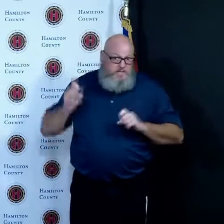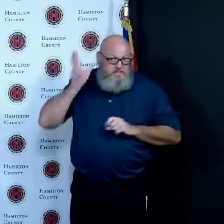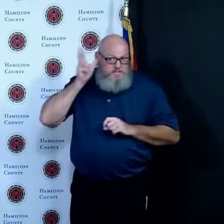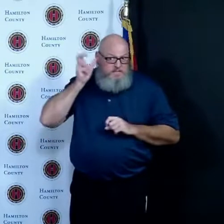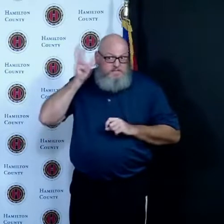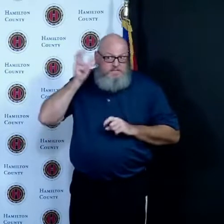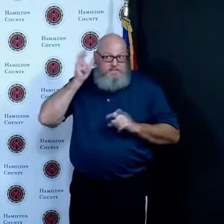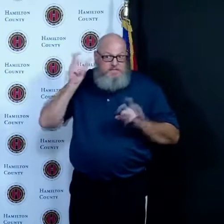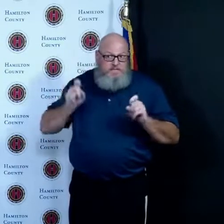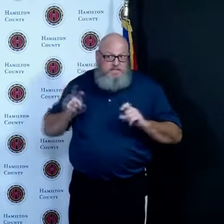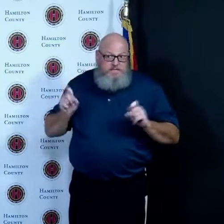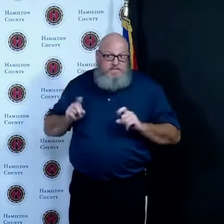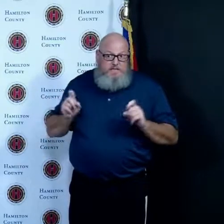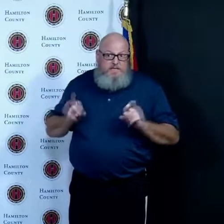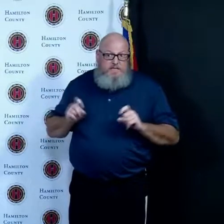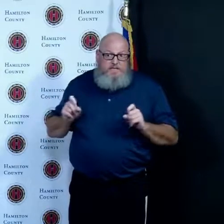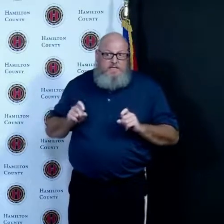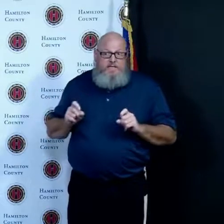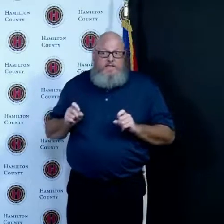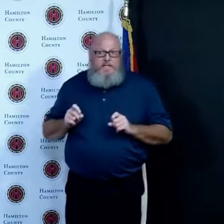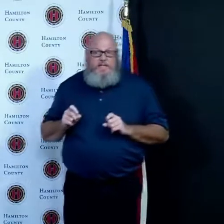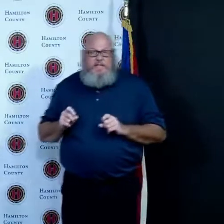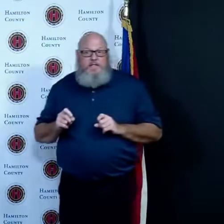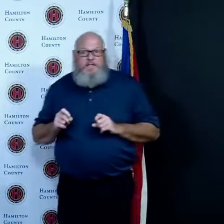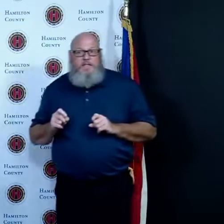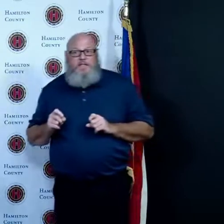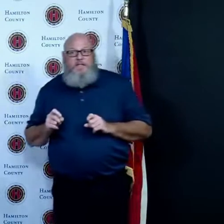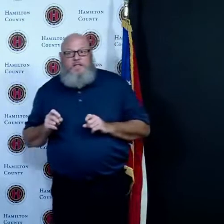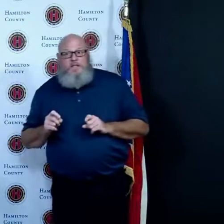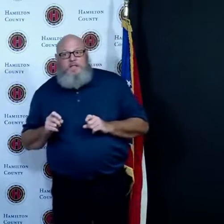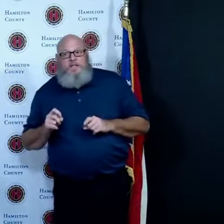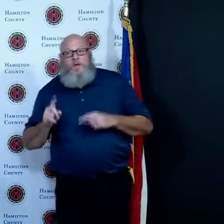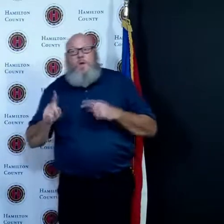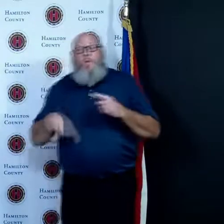yes so when filling out the Hamilton County vaccine registration survey